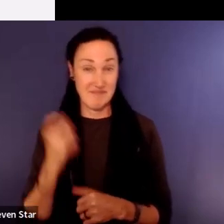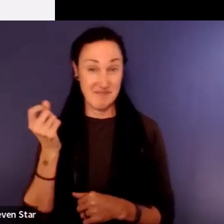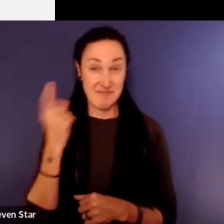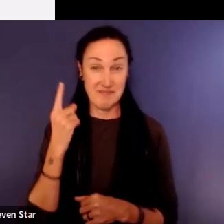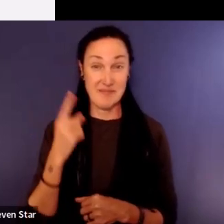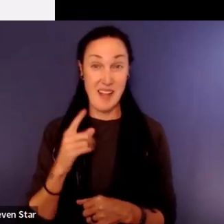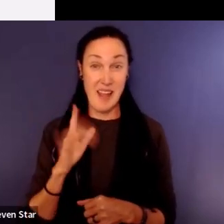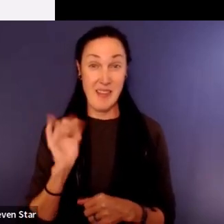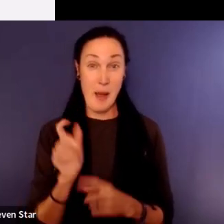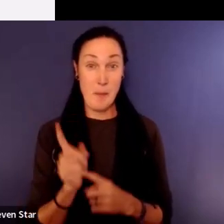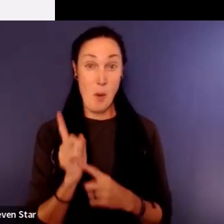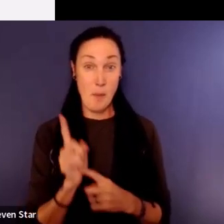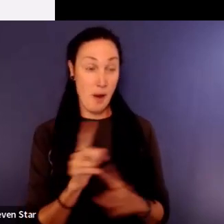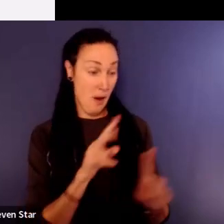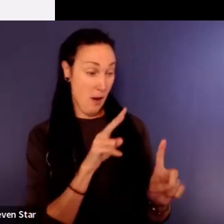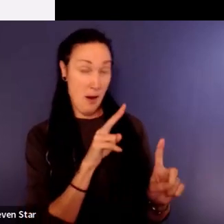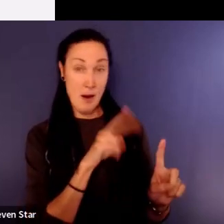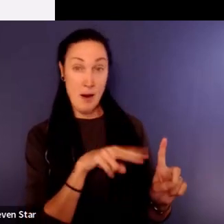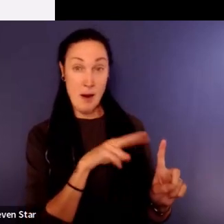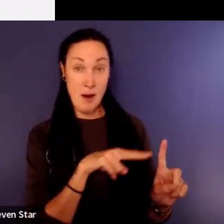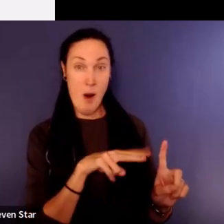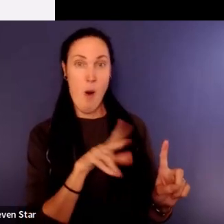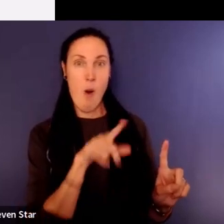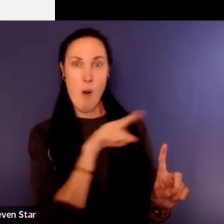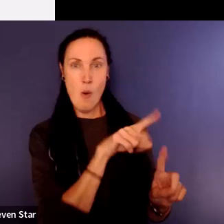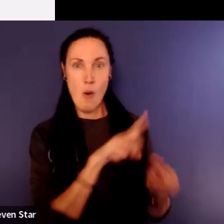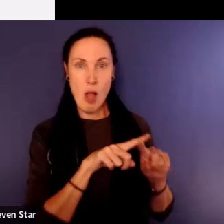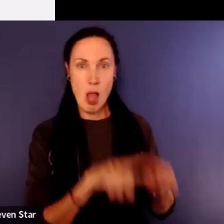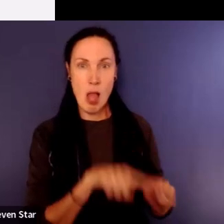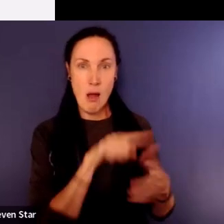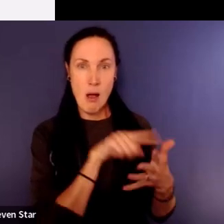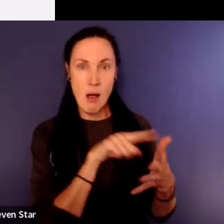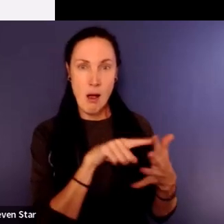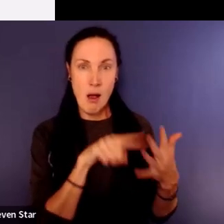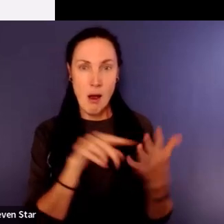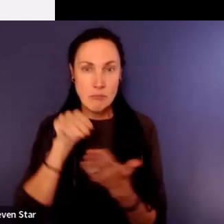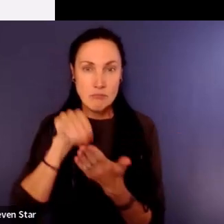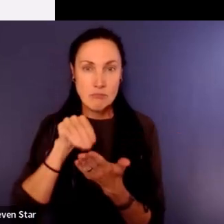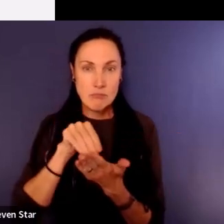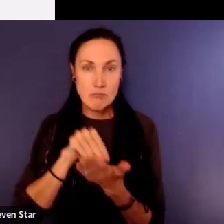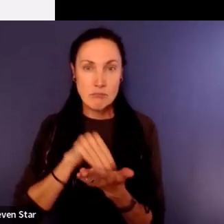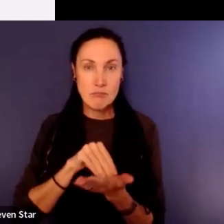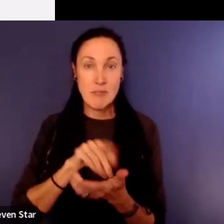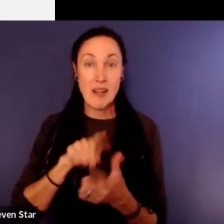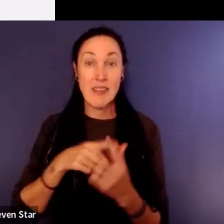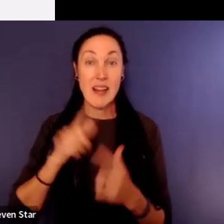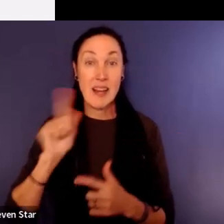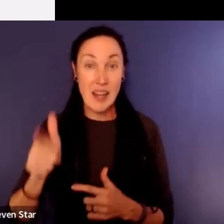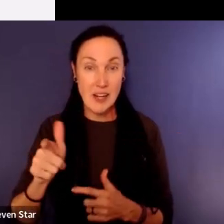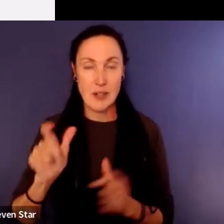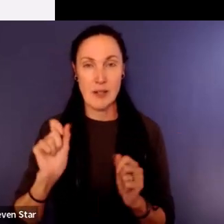change. Over time, as the student learns how to use their vision better, for example, their vision